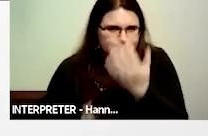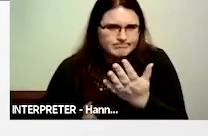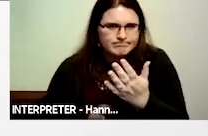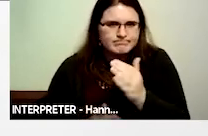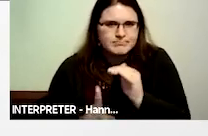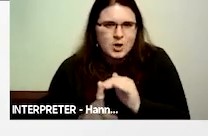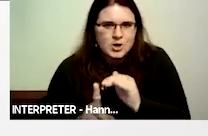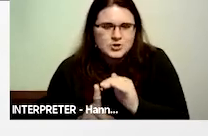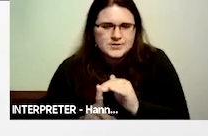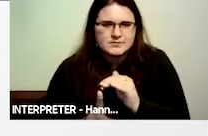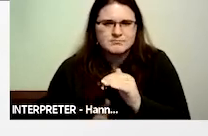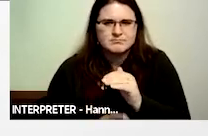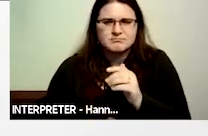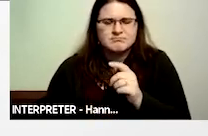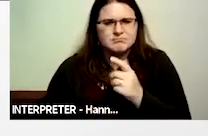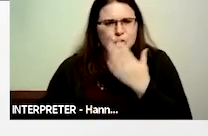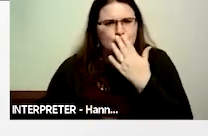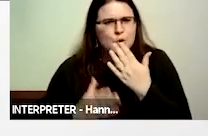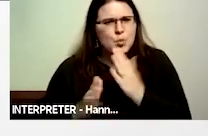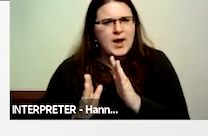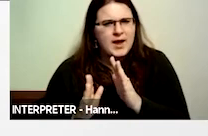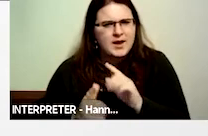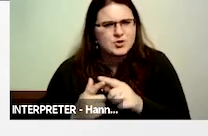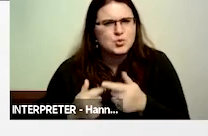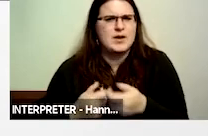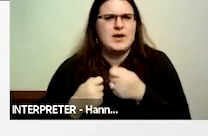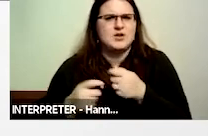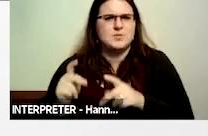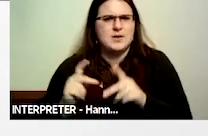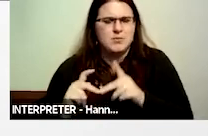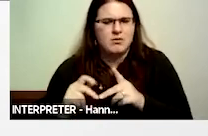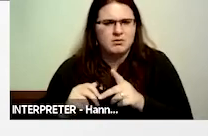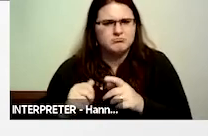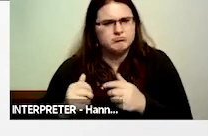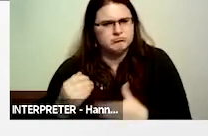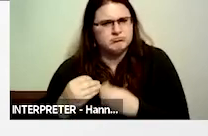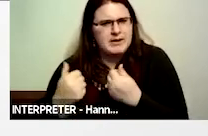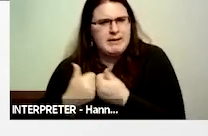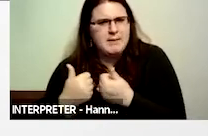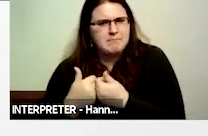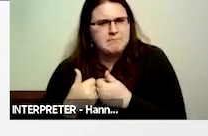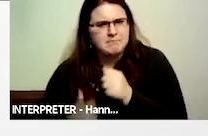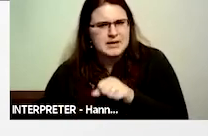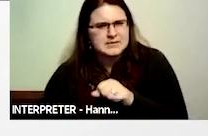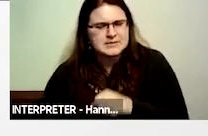of phi is a great way to, like you said, get people engaged. Have people learning, but Jake Tognetti (RIT Student): Have them. Have fun with it.